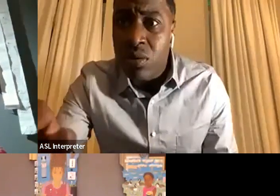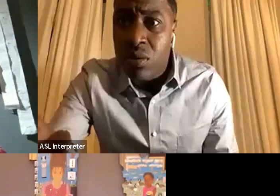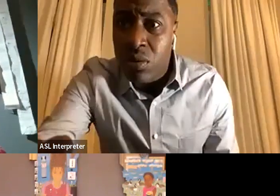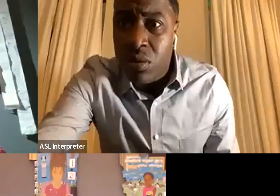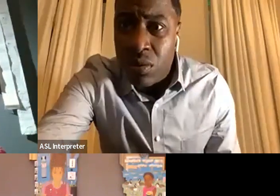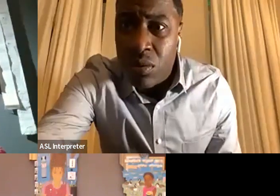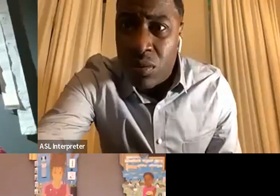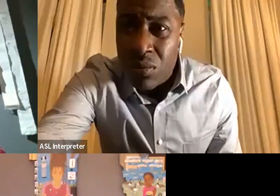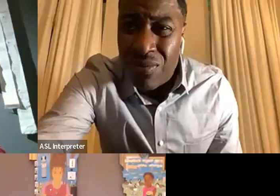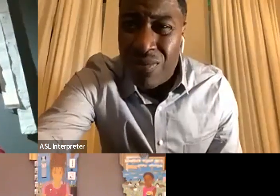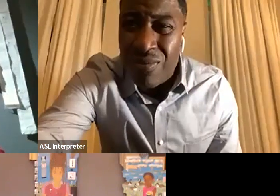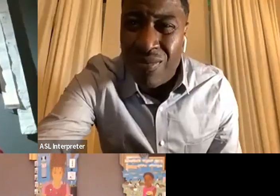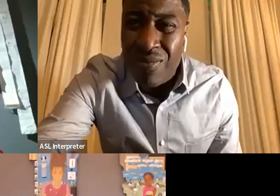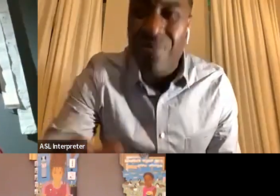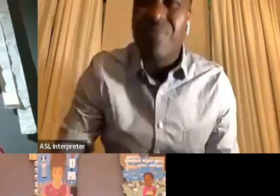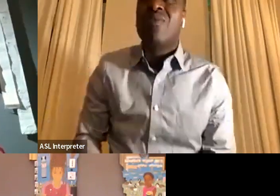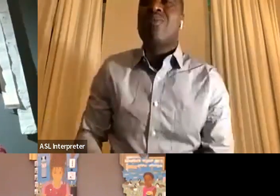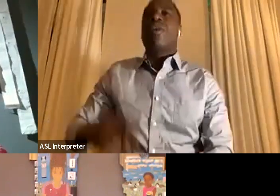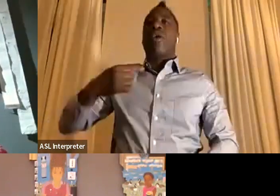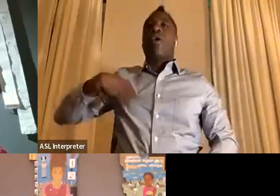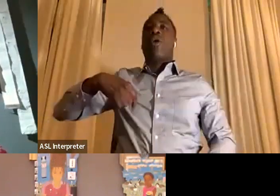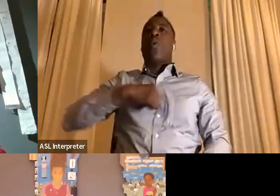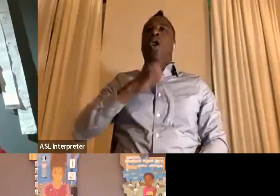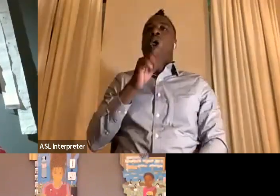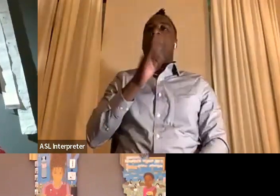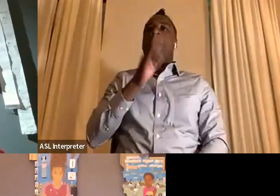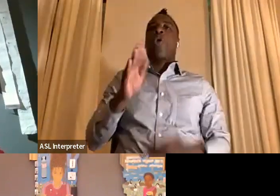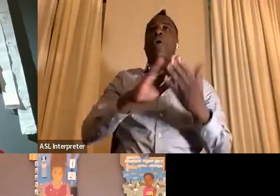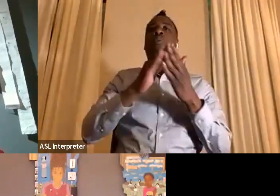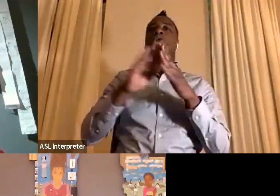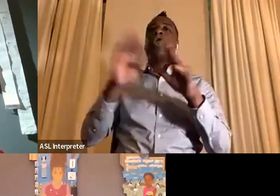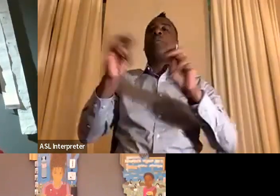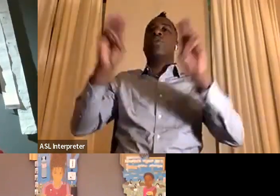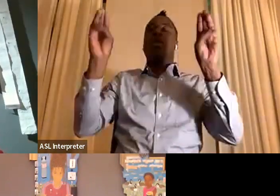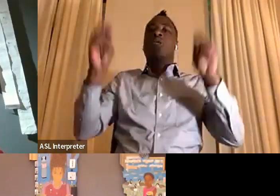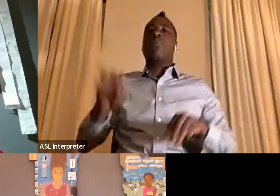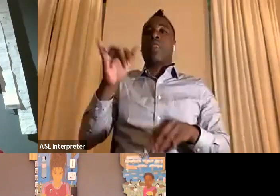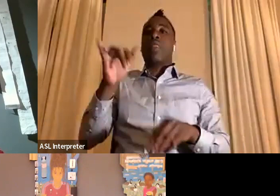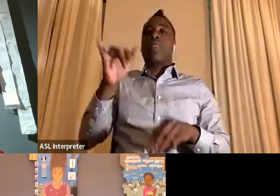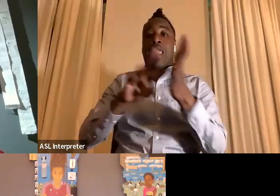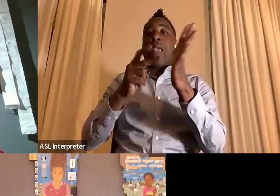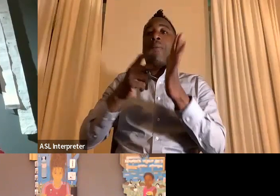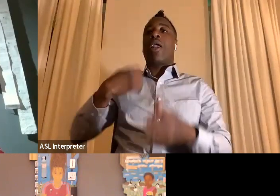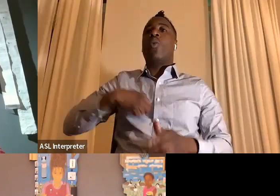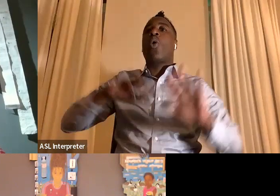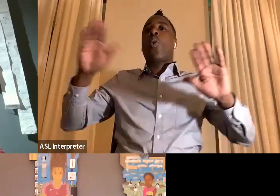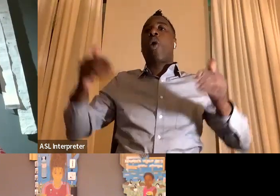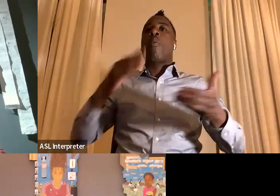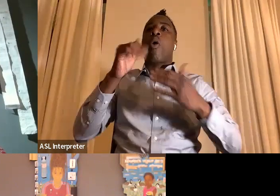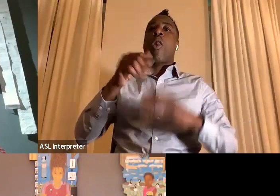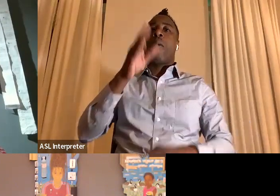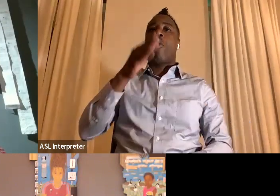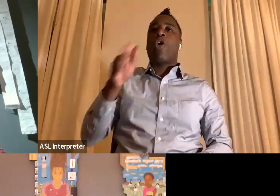We are a Baltimore community museum, which means that we welcome all of Baltimore to share their stories.